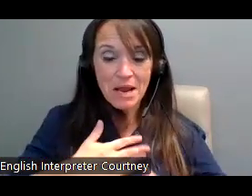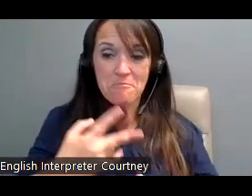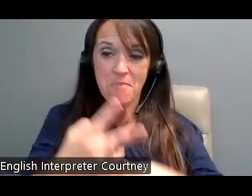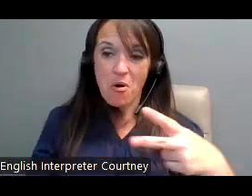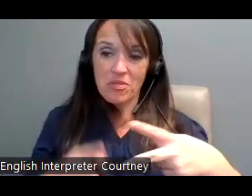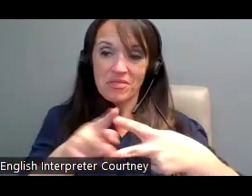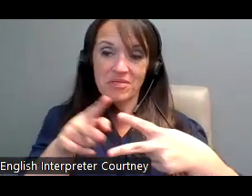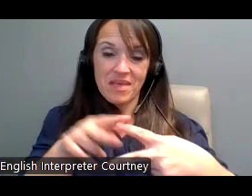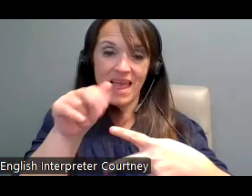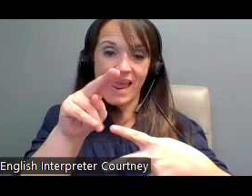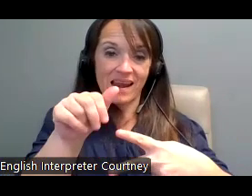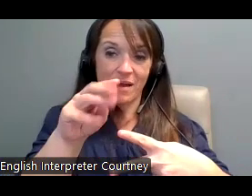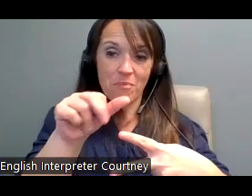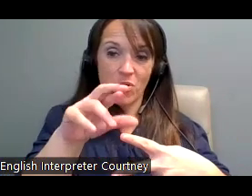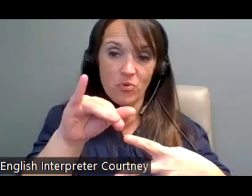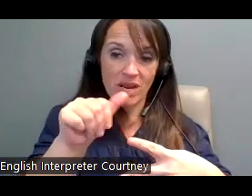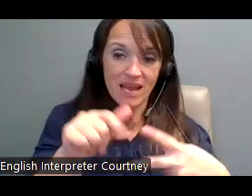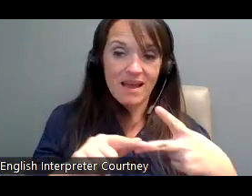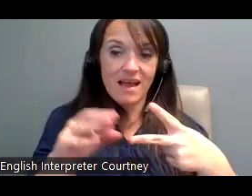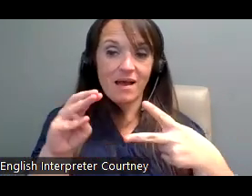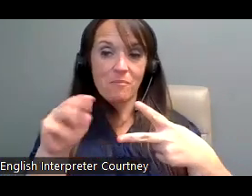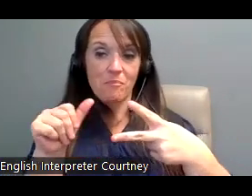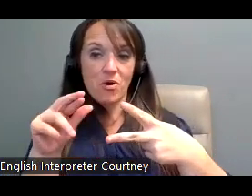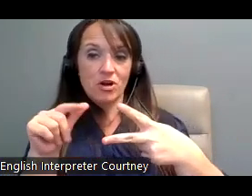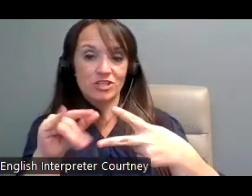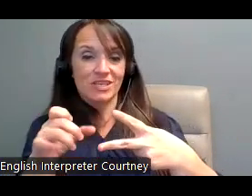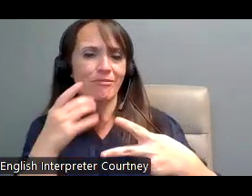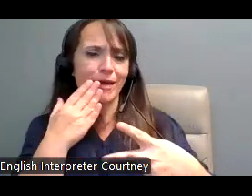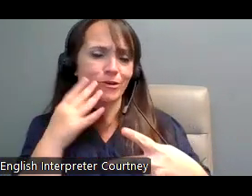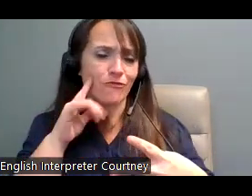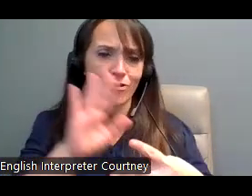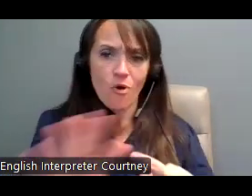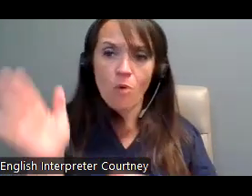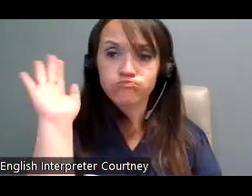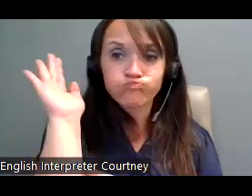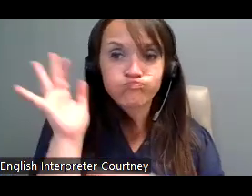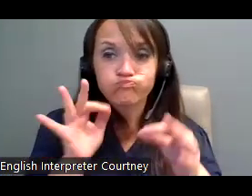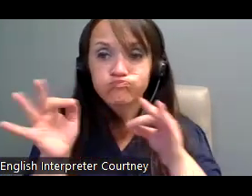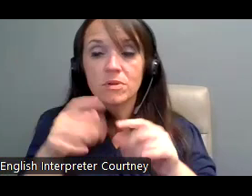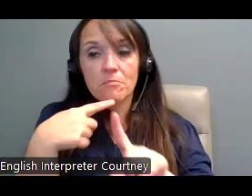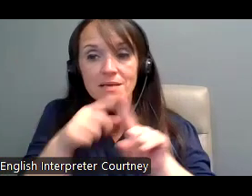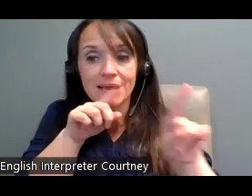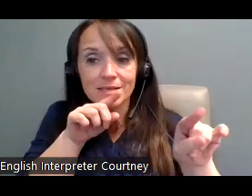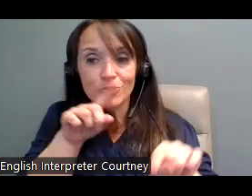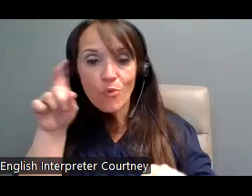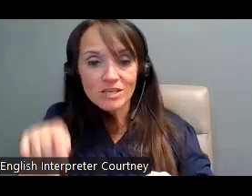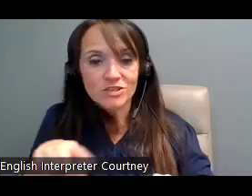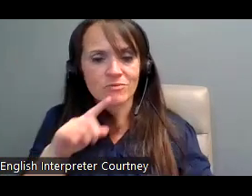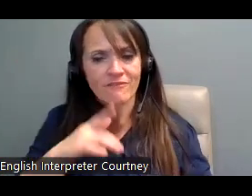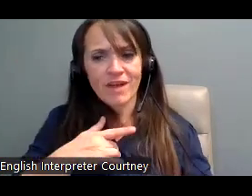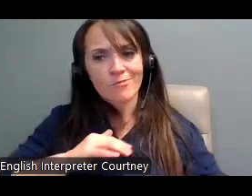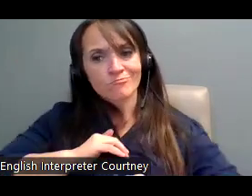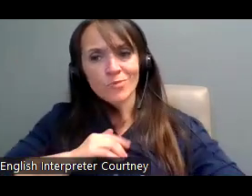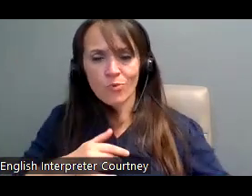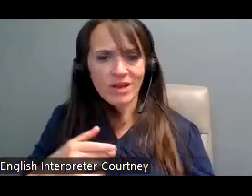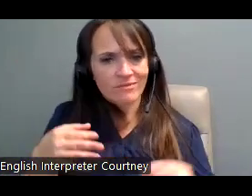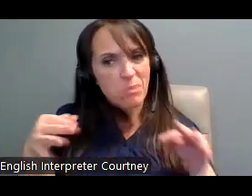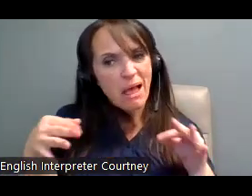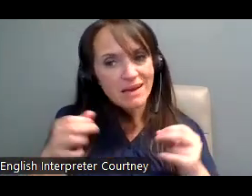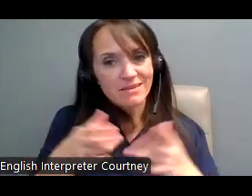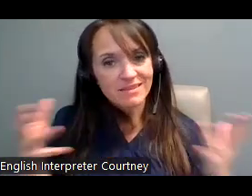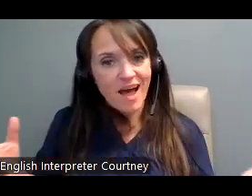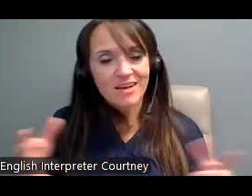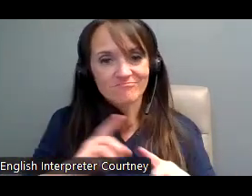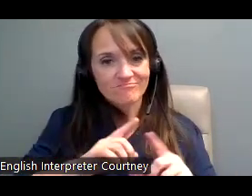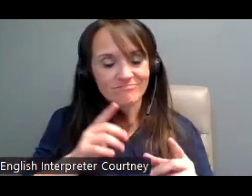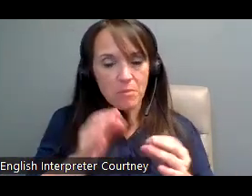this has been a great session with lots of great questions. We covered a lot of content. Thank you very much and as I mentioned,